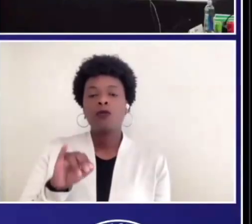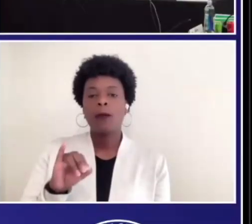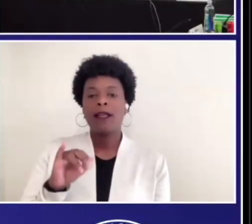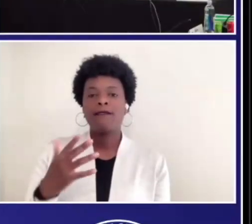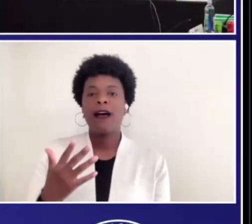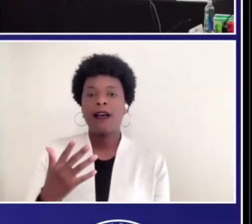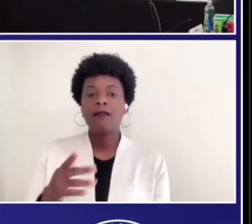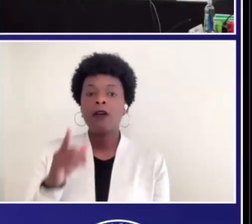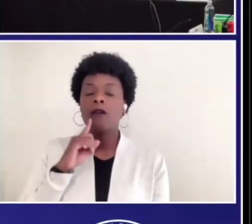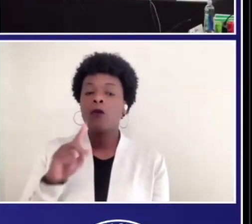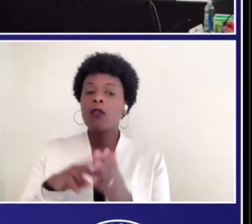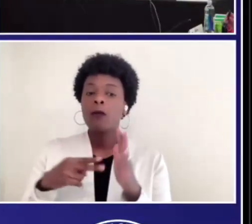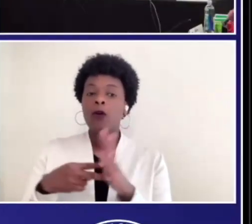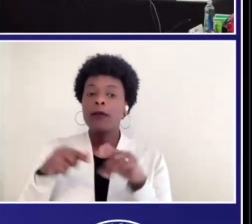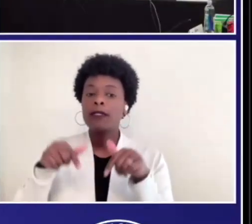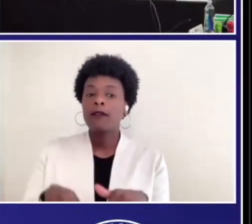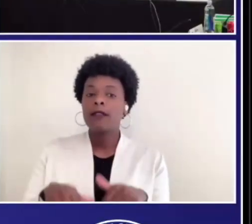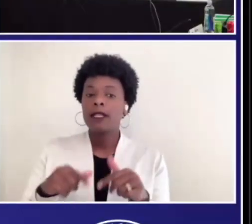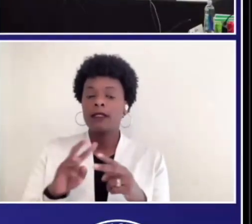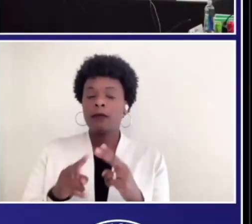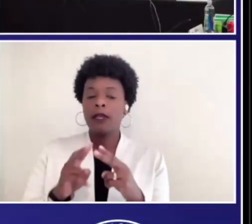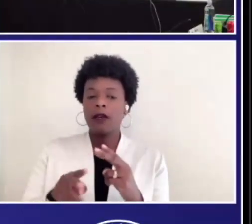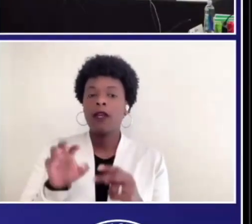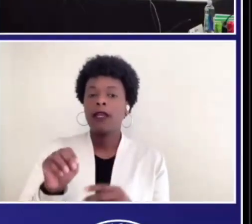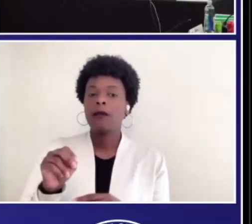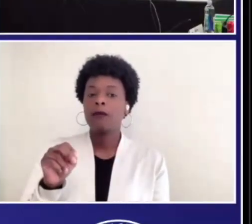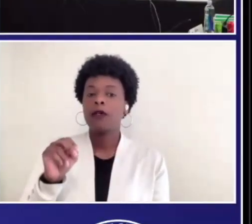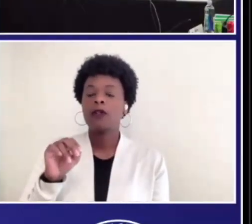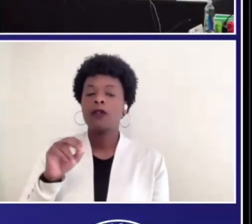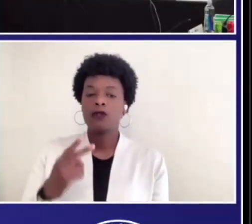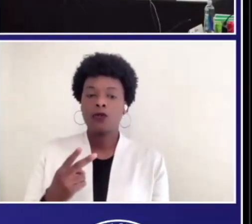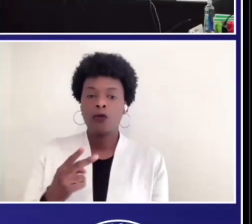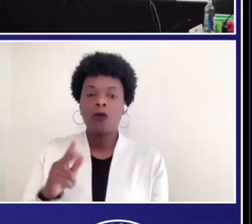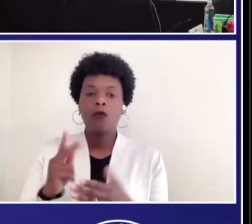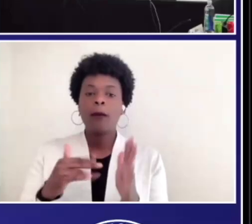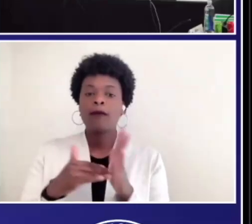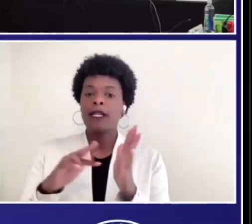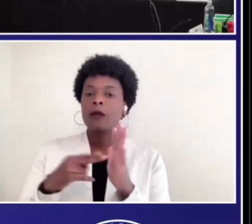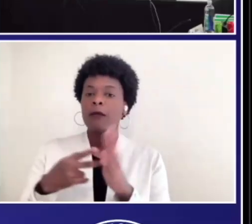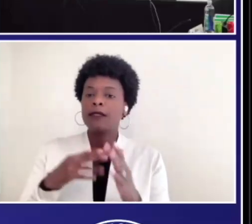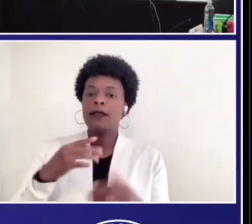(m)(2), program of study means eligible programs. So Alex, while I said we did not